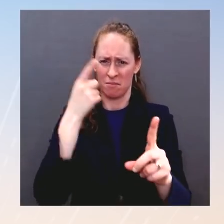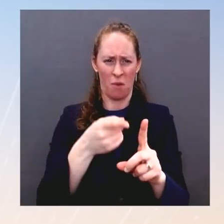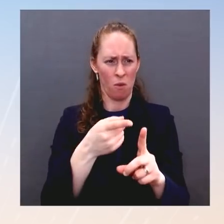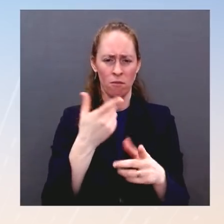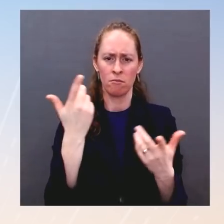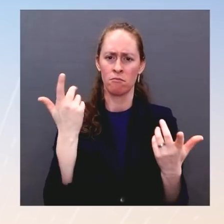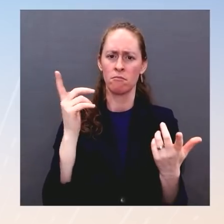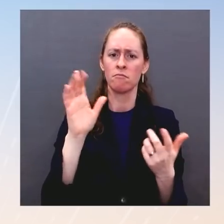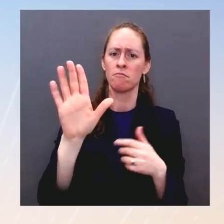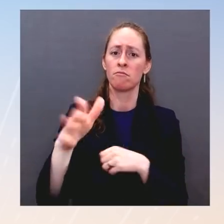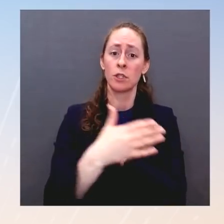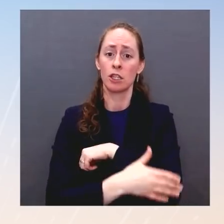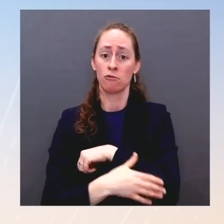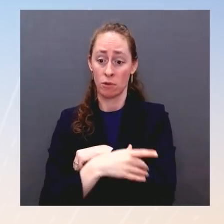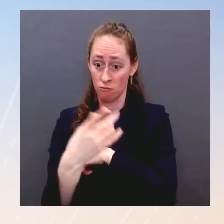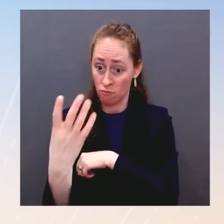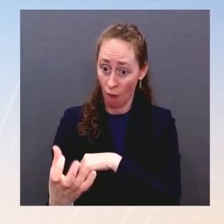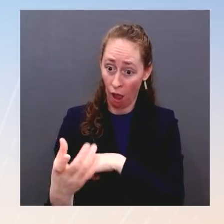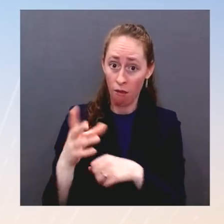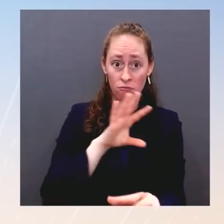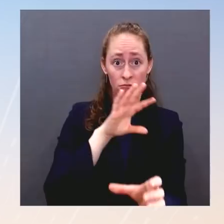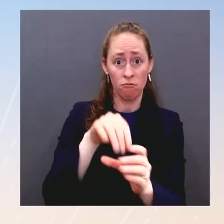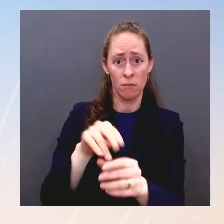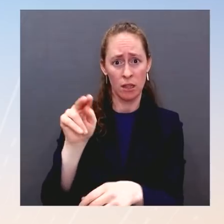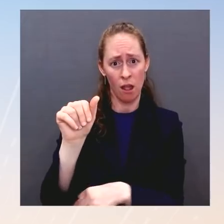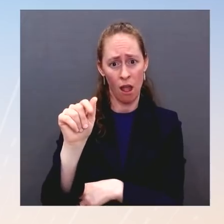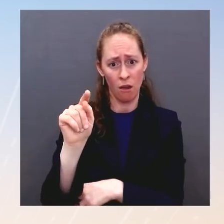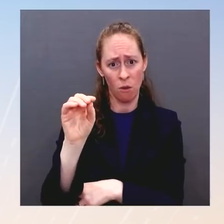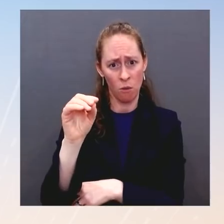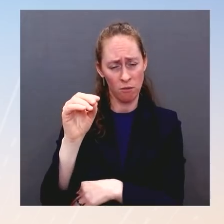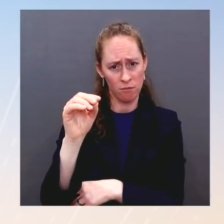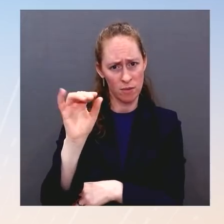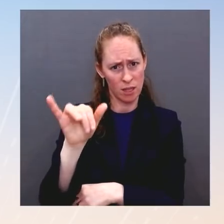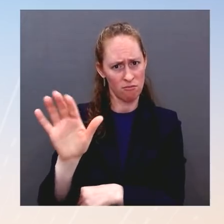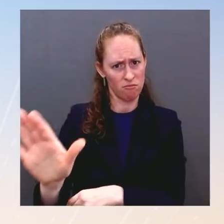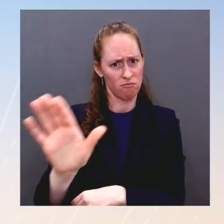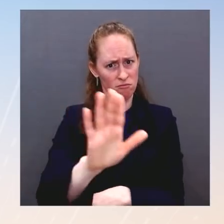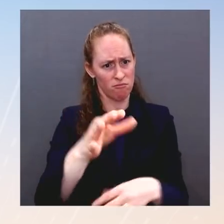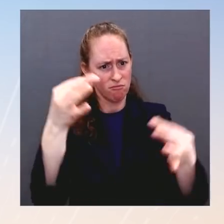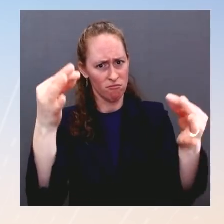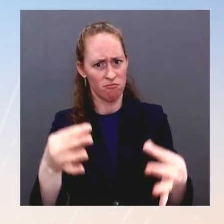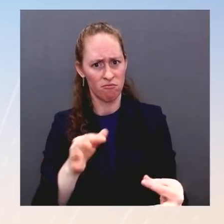Ms. Psaki: -- think it's important for that to remain open. The Press: Can you confirm that you are looking for a job at CNN or MSNBC?